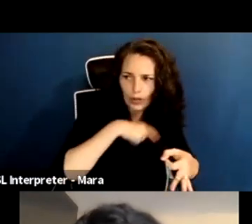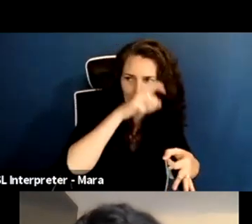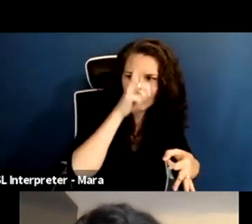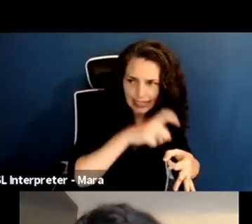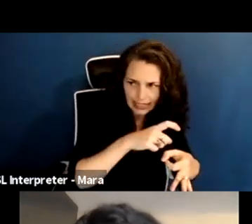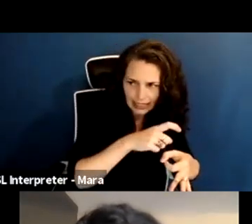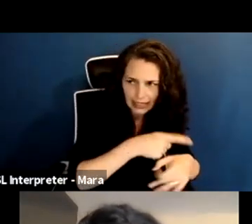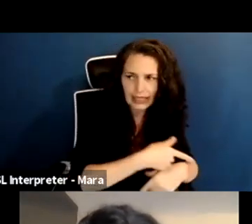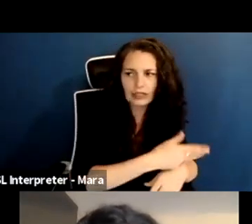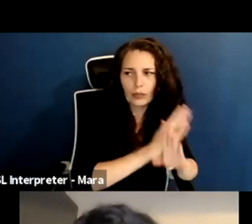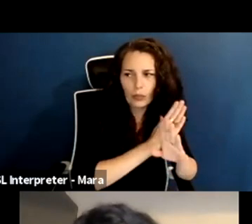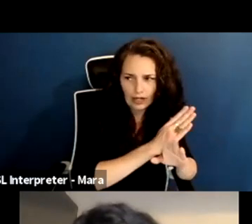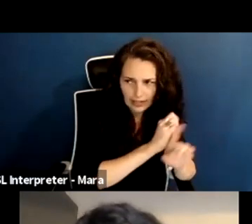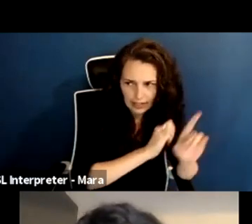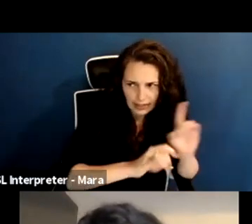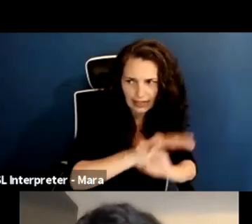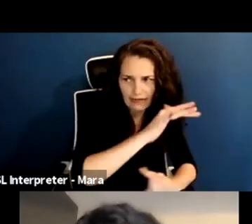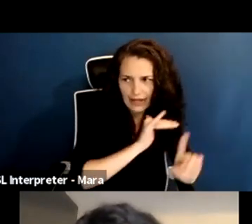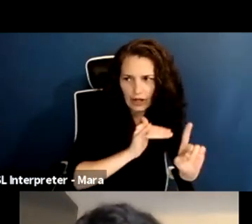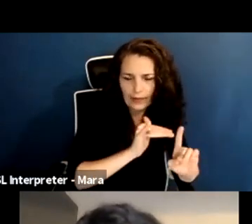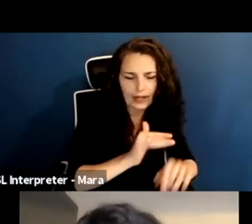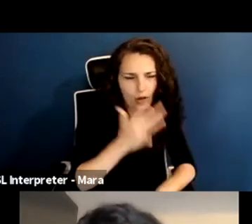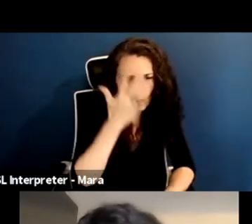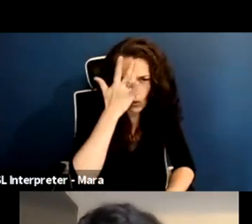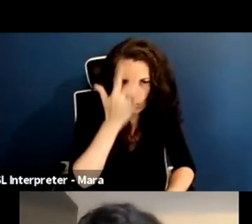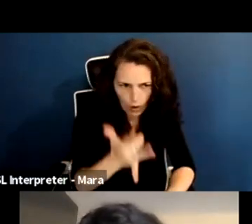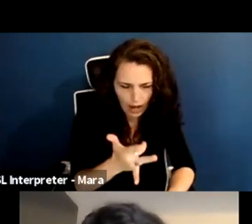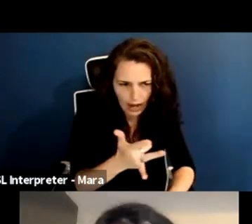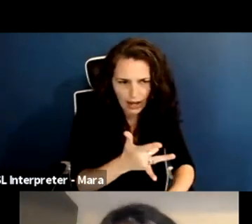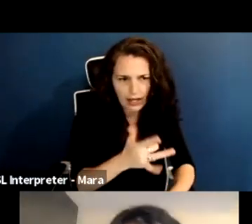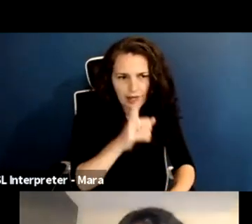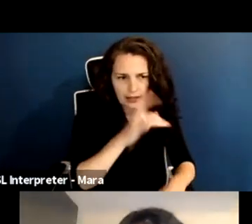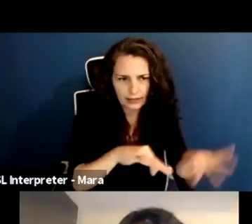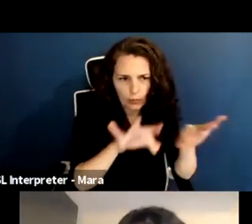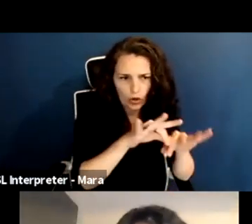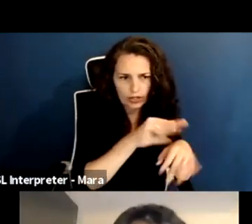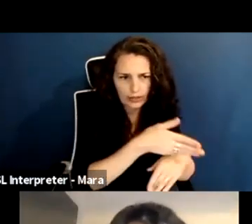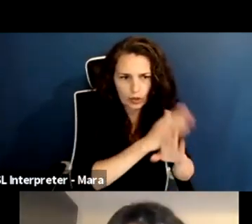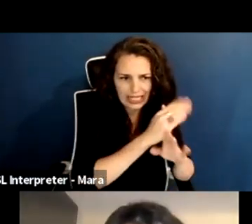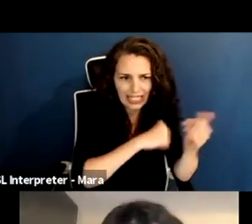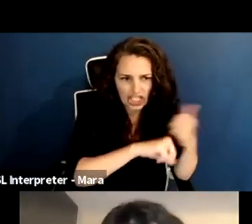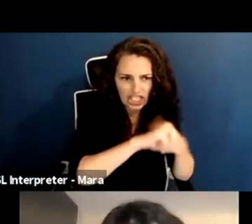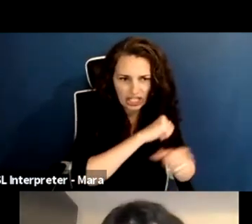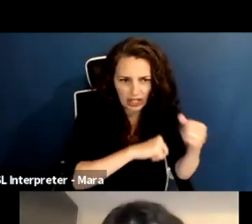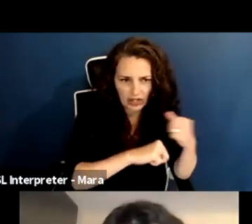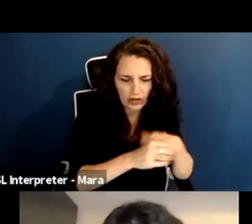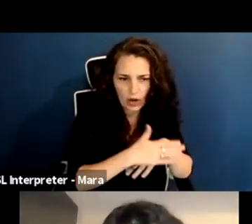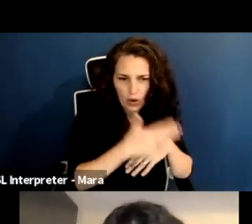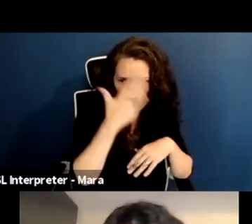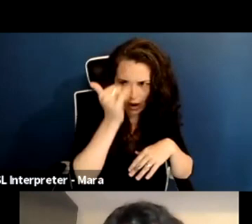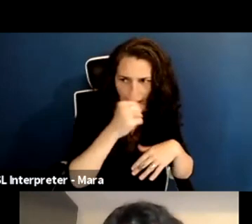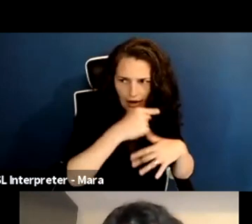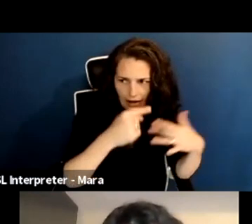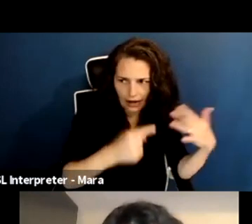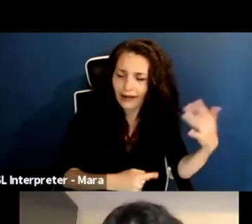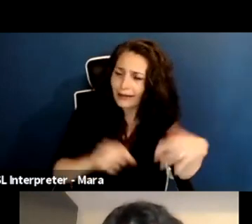why it's important to protect each other. And yes, we are very diverse.